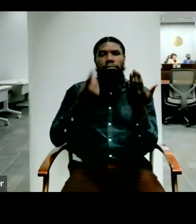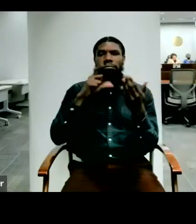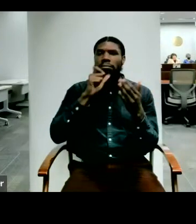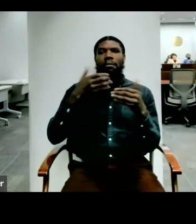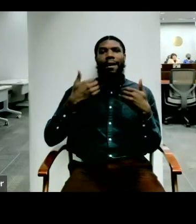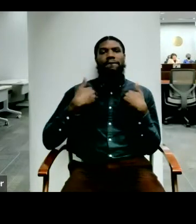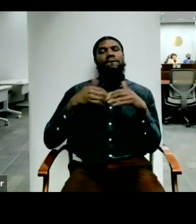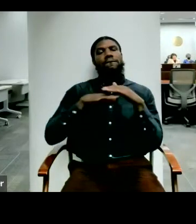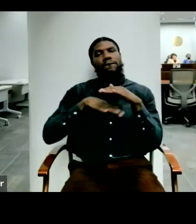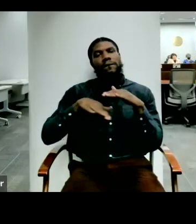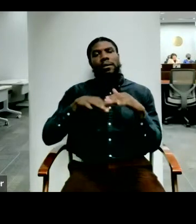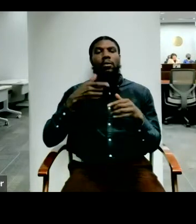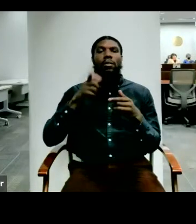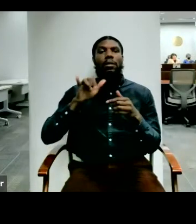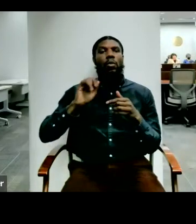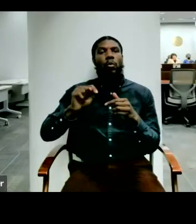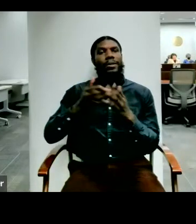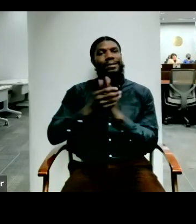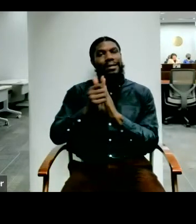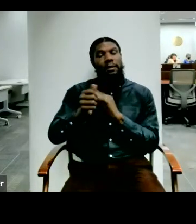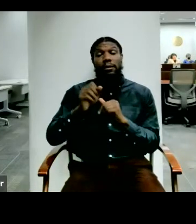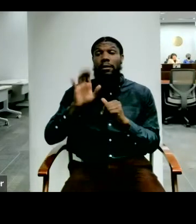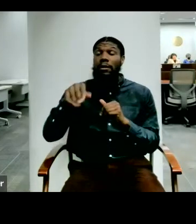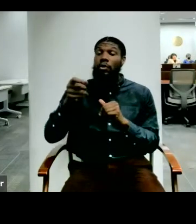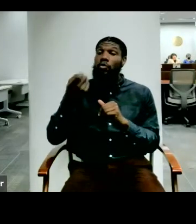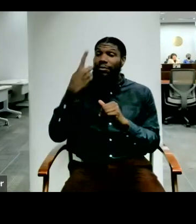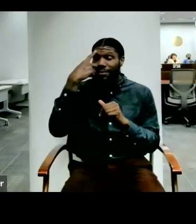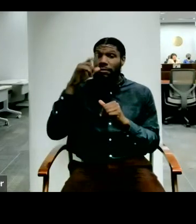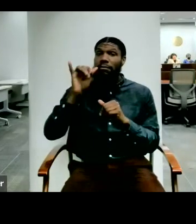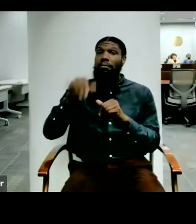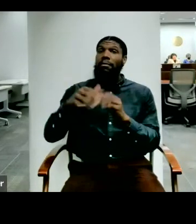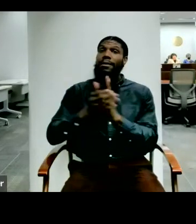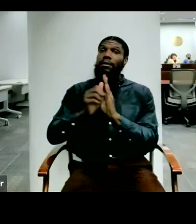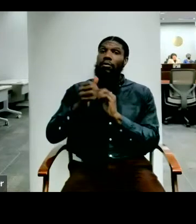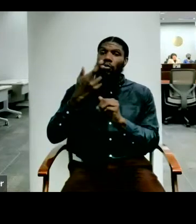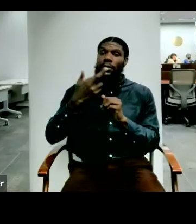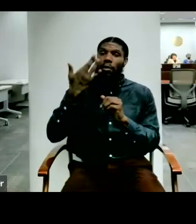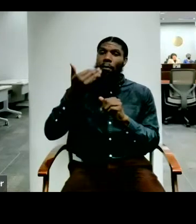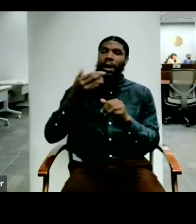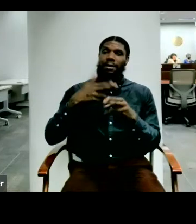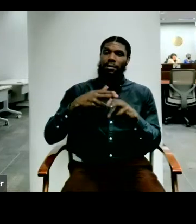So if you think that is an issue, a reason why temp employees may not always be aware